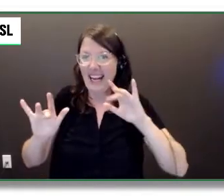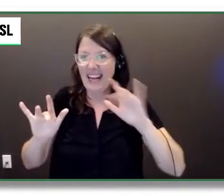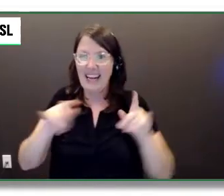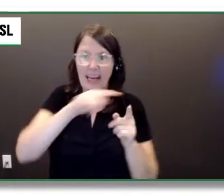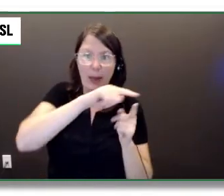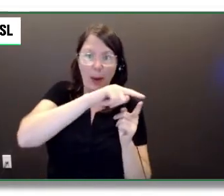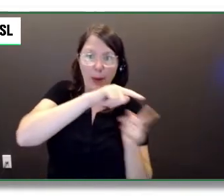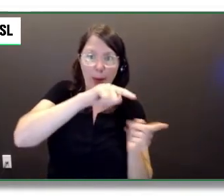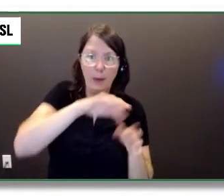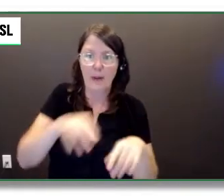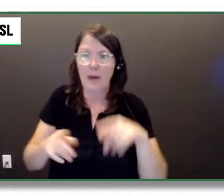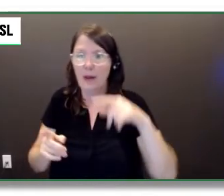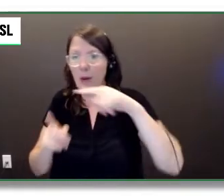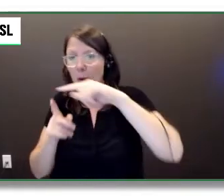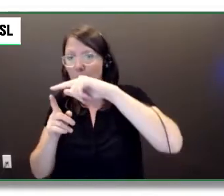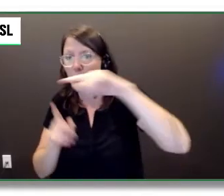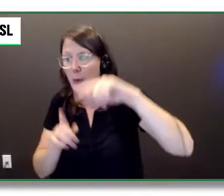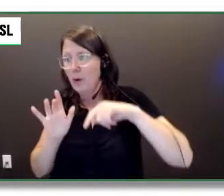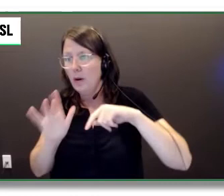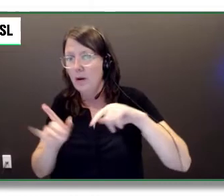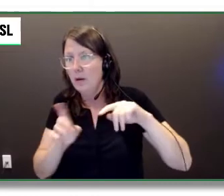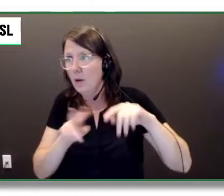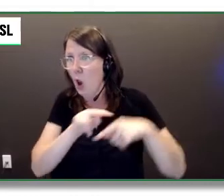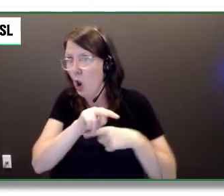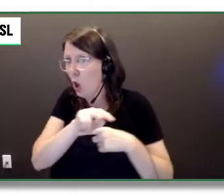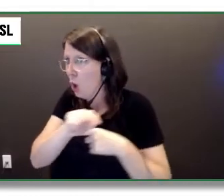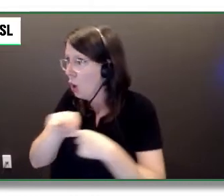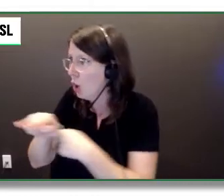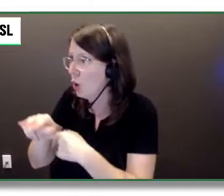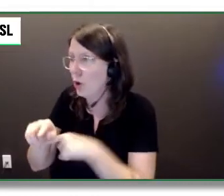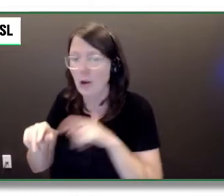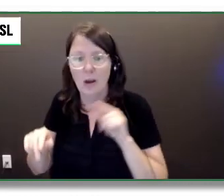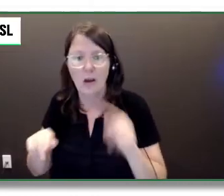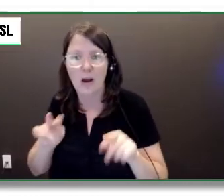mountainous region and like street view, we can move and we can move up the rock